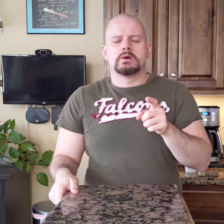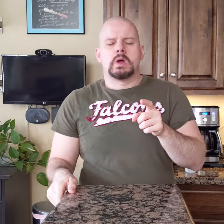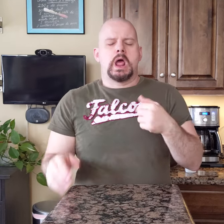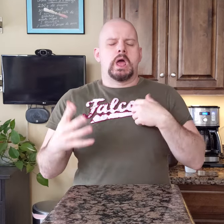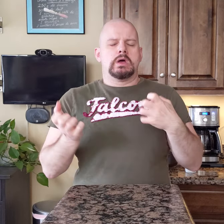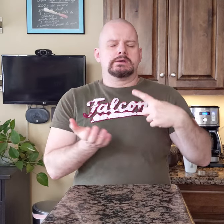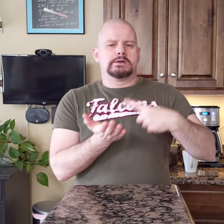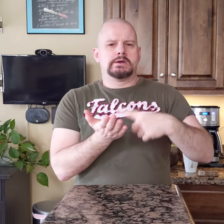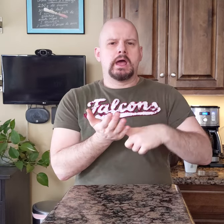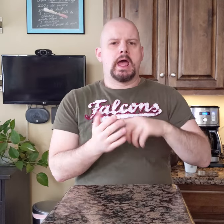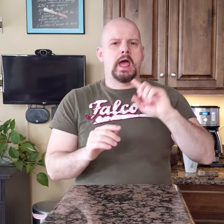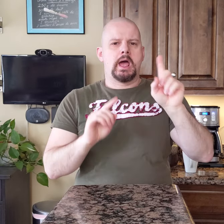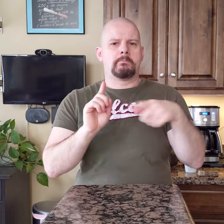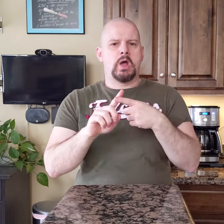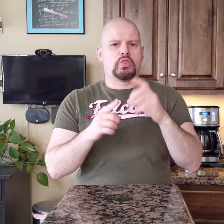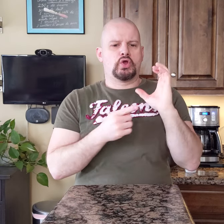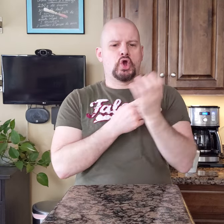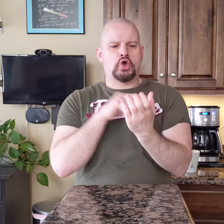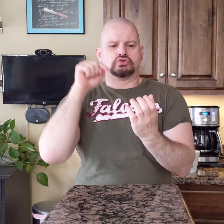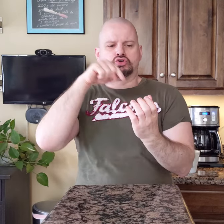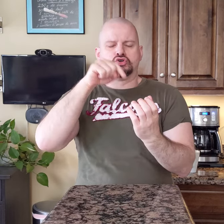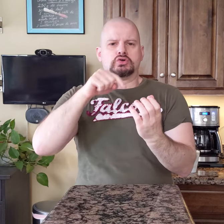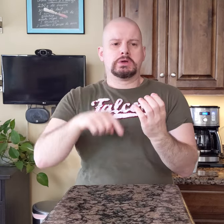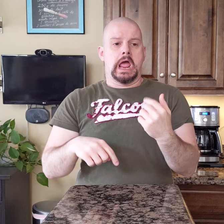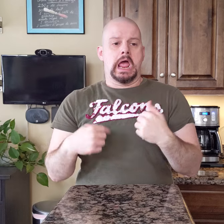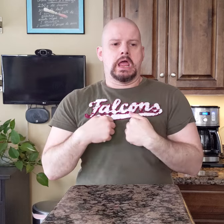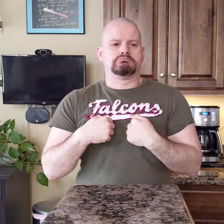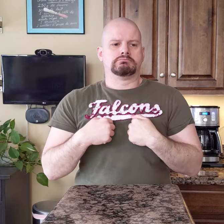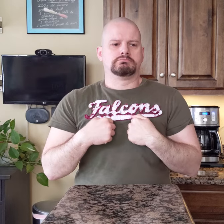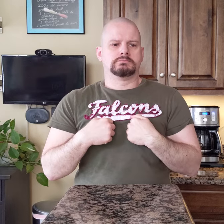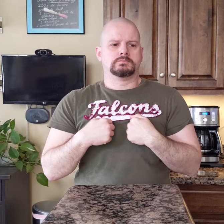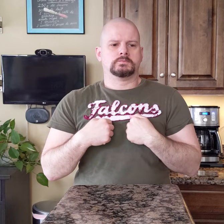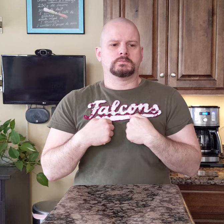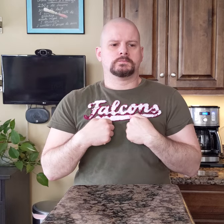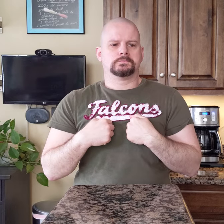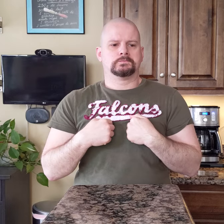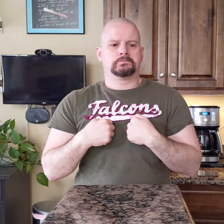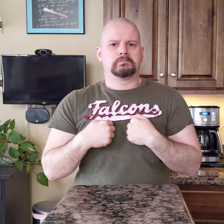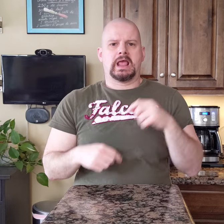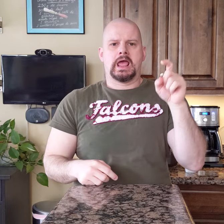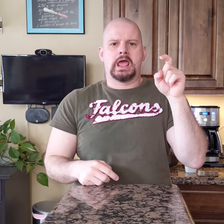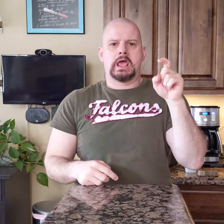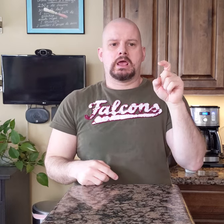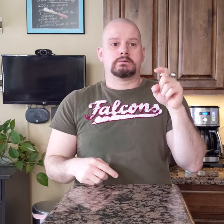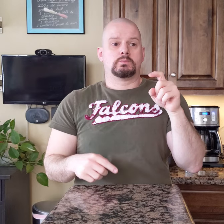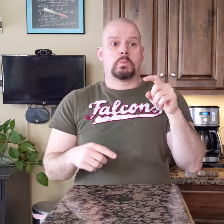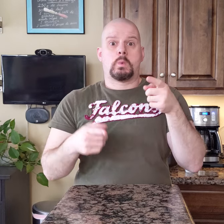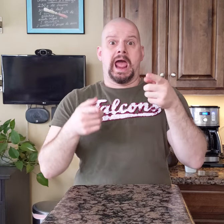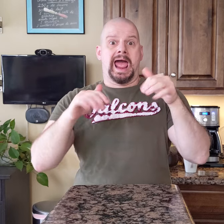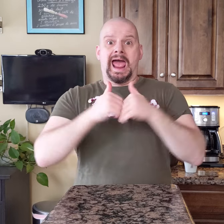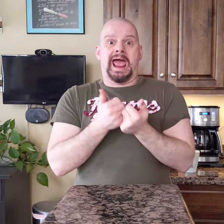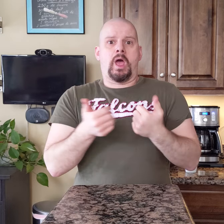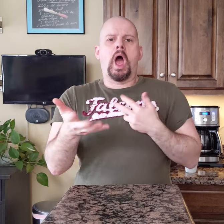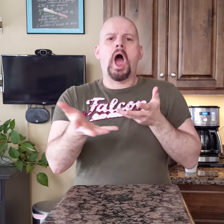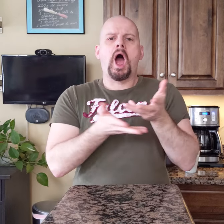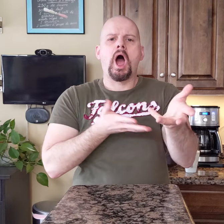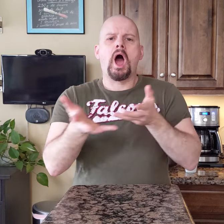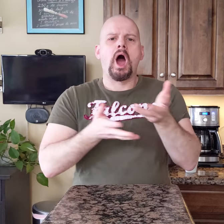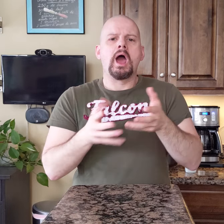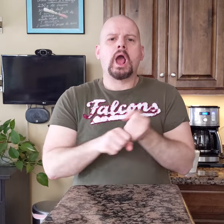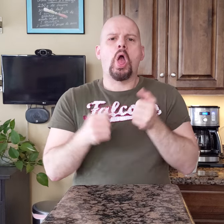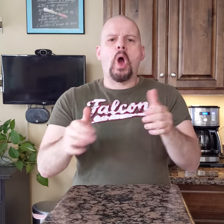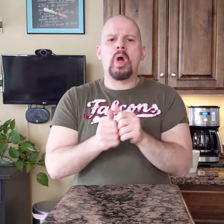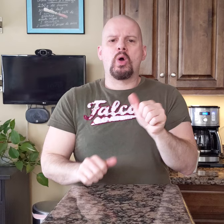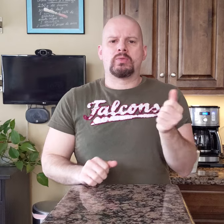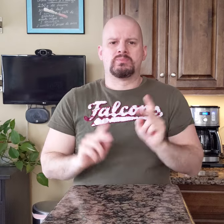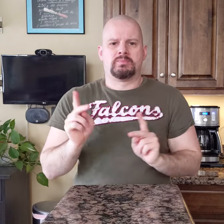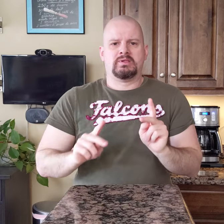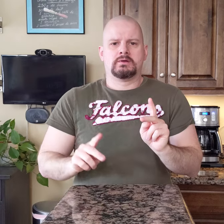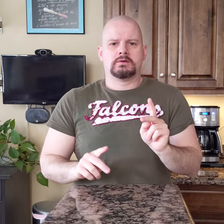I want to discuss cultures how I am able to get along with other people.